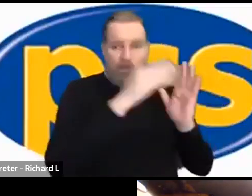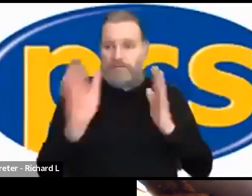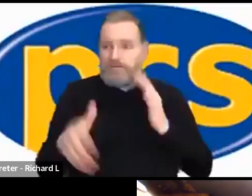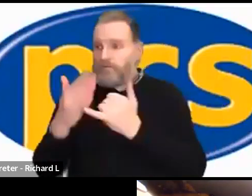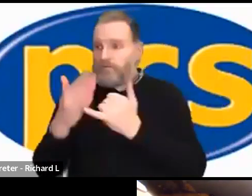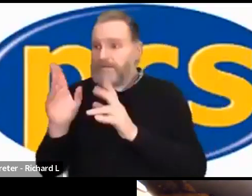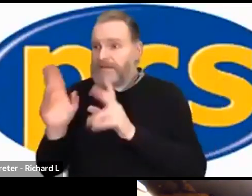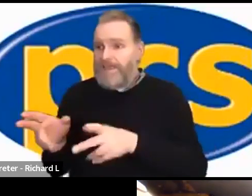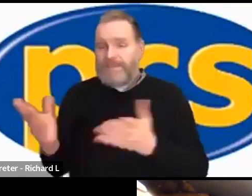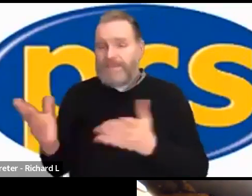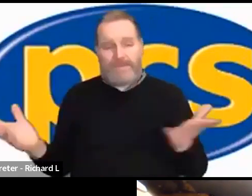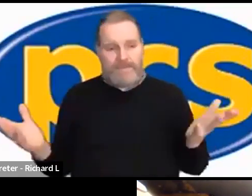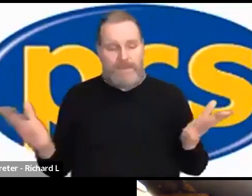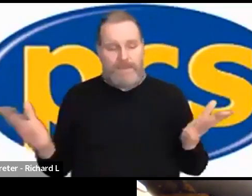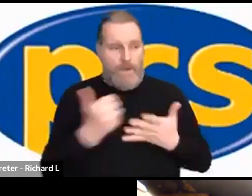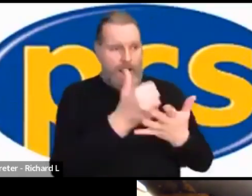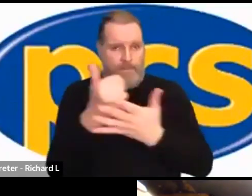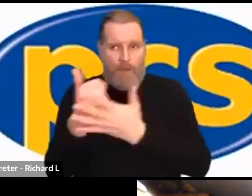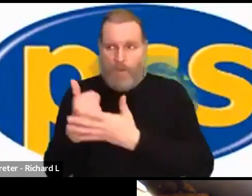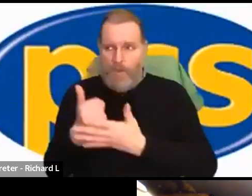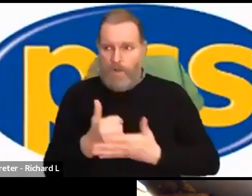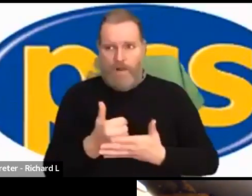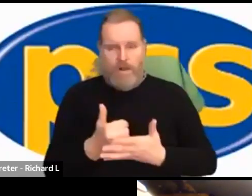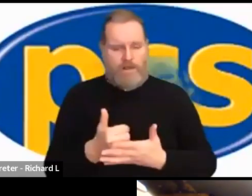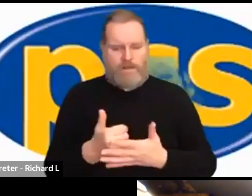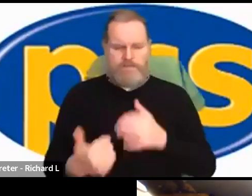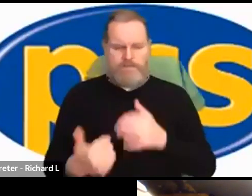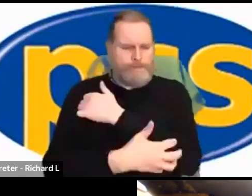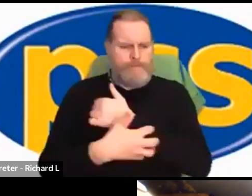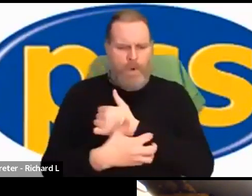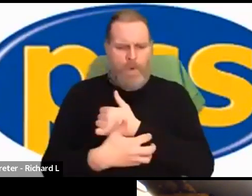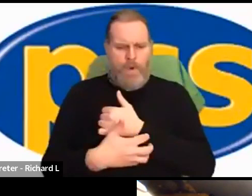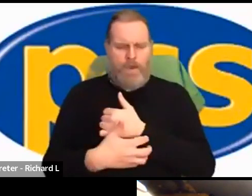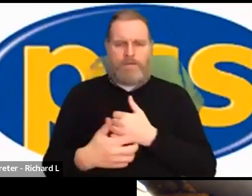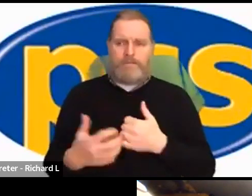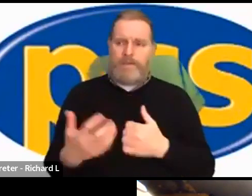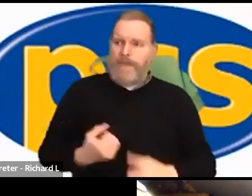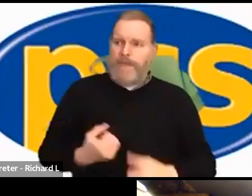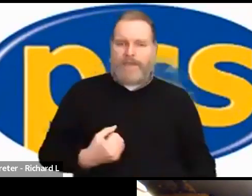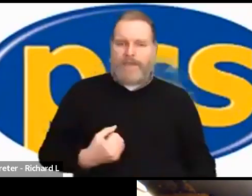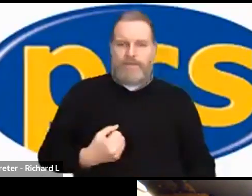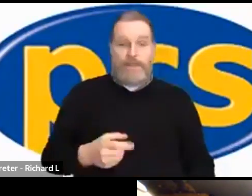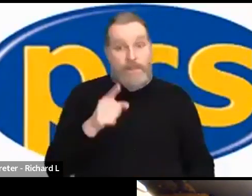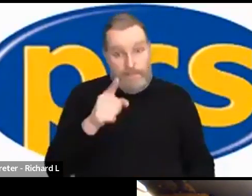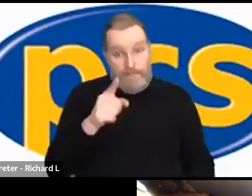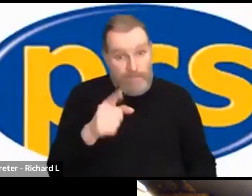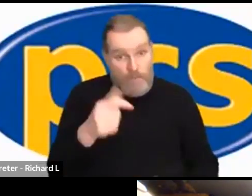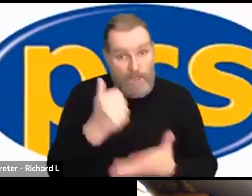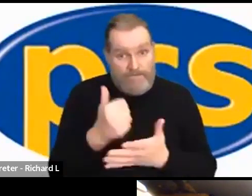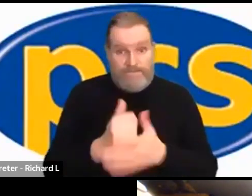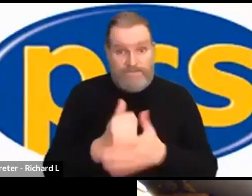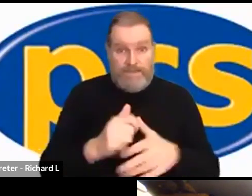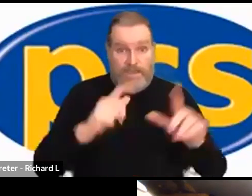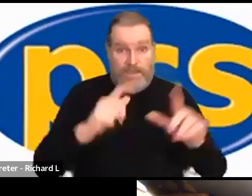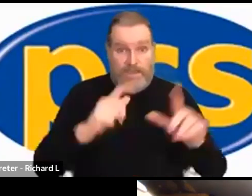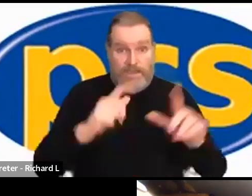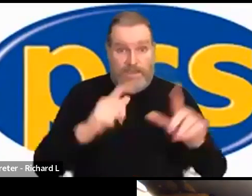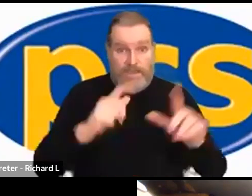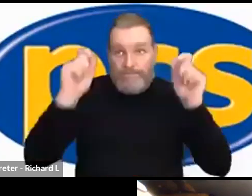reality of the importance of the work we do. But it's not recognised. So let's use recognised. So let's use next week to get that across. And if you do have a snazzy slogan at home slogan at homemade slogan at homemade pla, I'd take